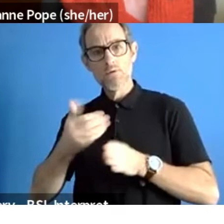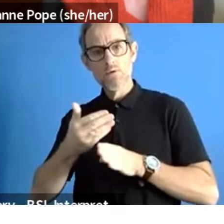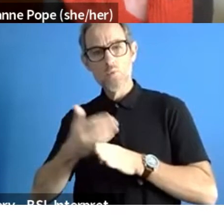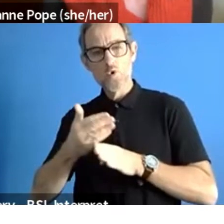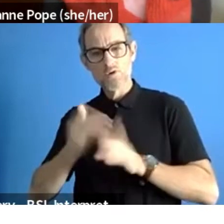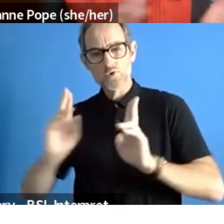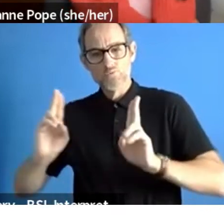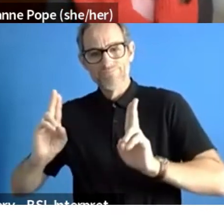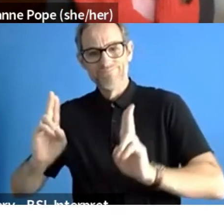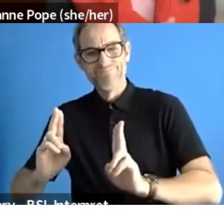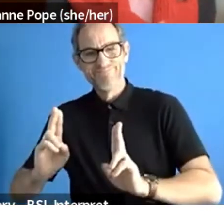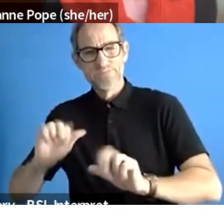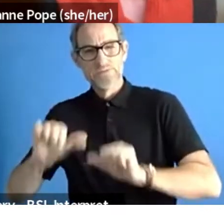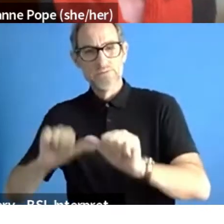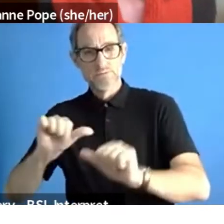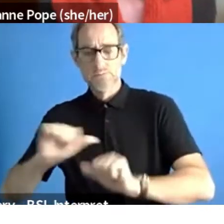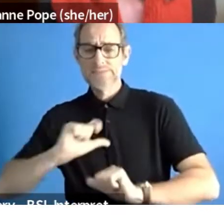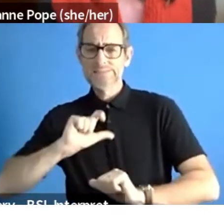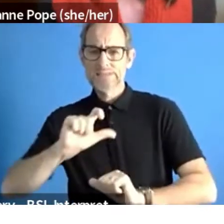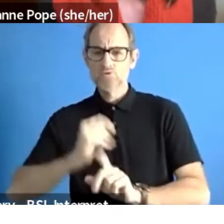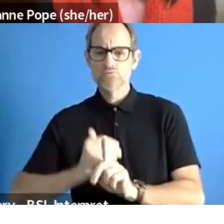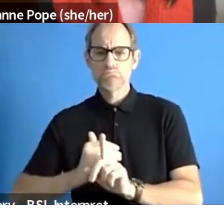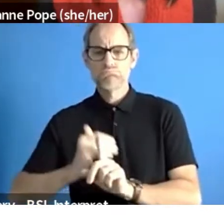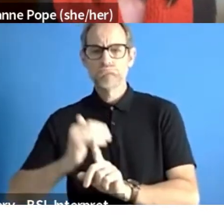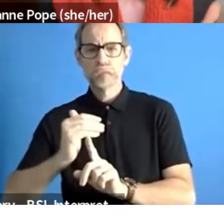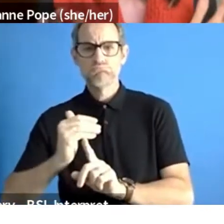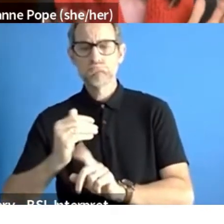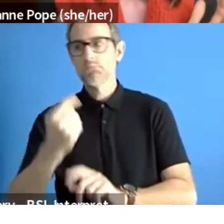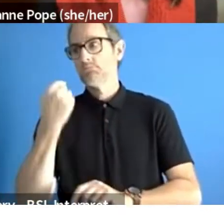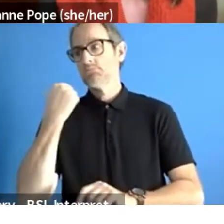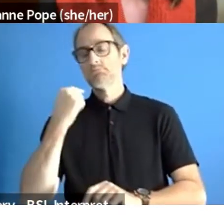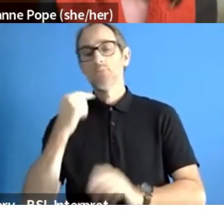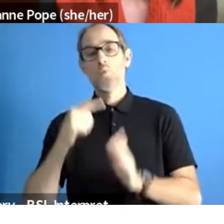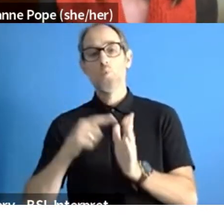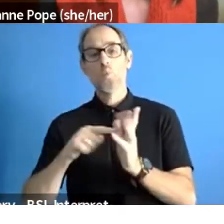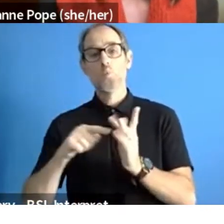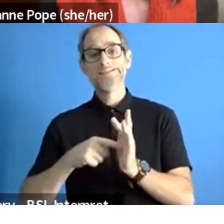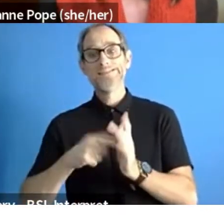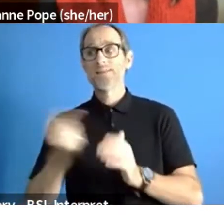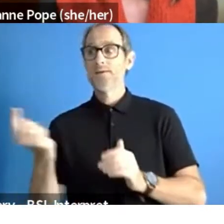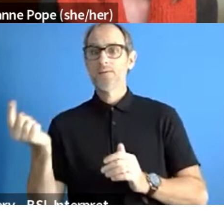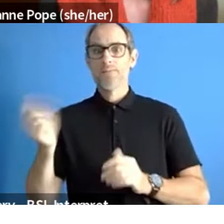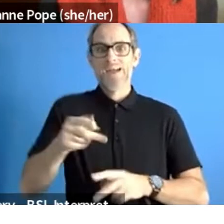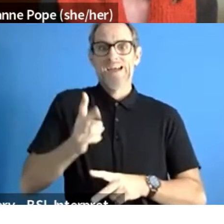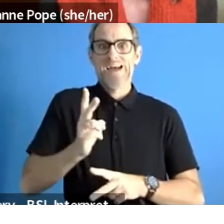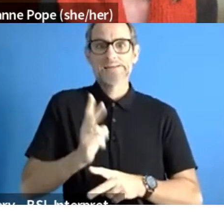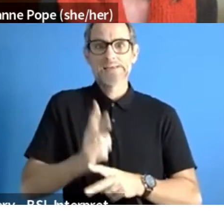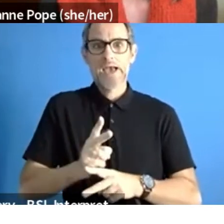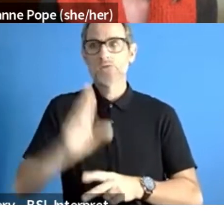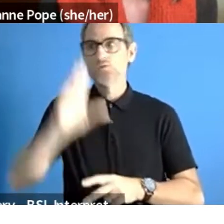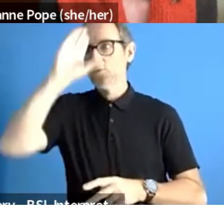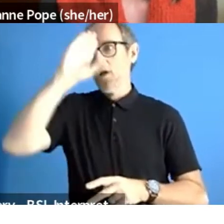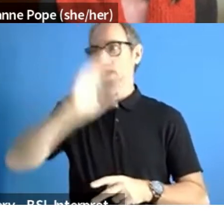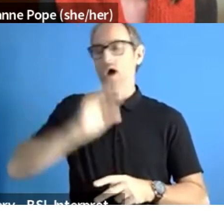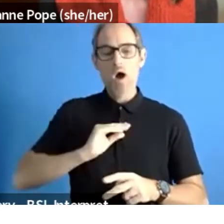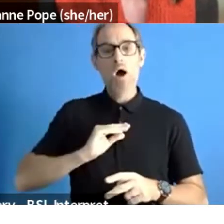earlier this year but the same auditors who did the first audit and they confirm we're much closer to the A standards than we were before which